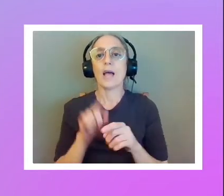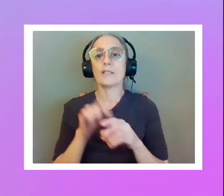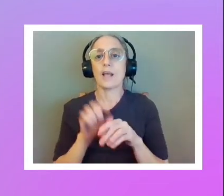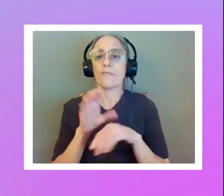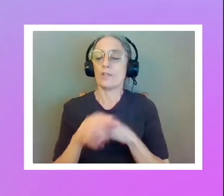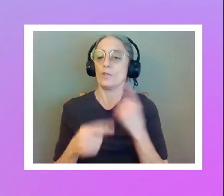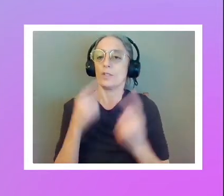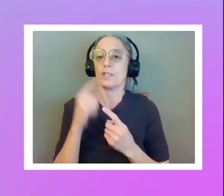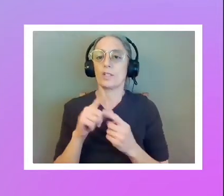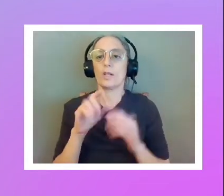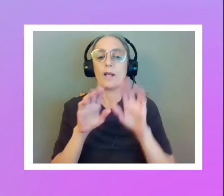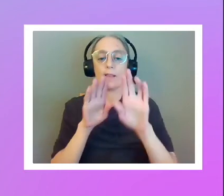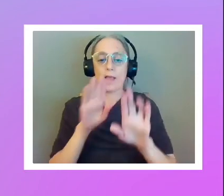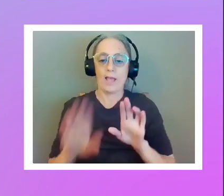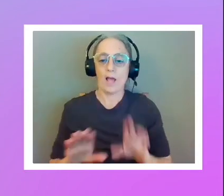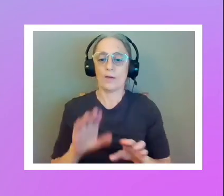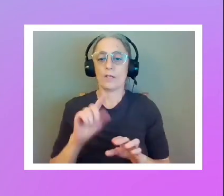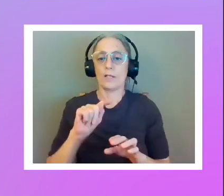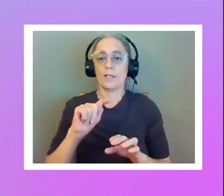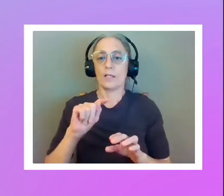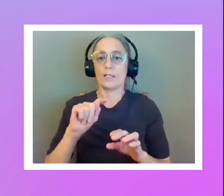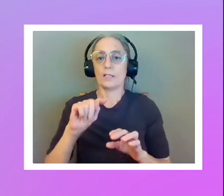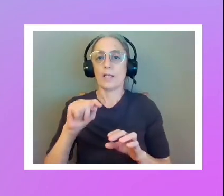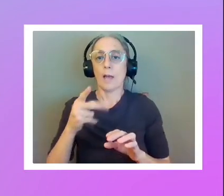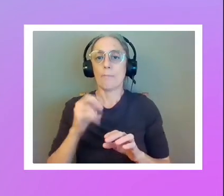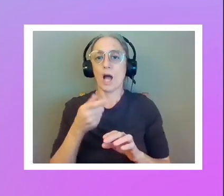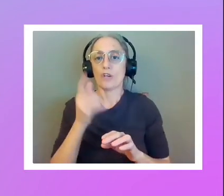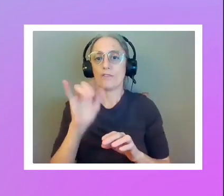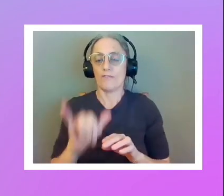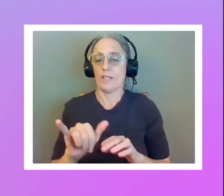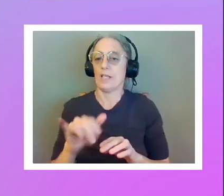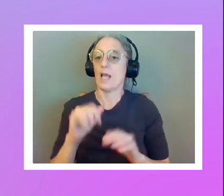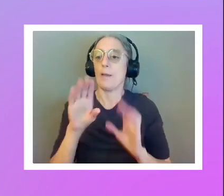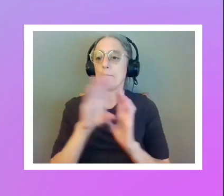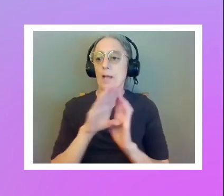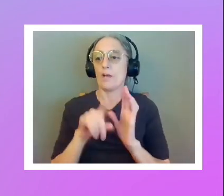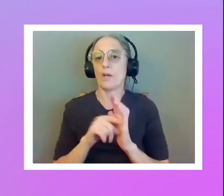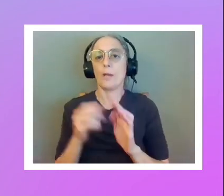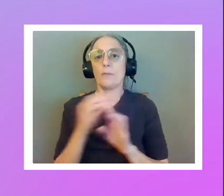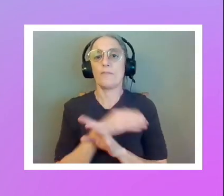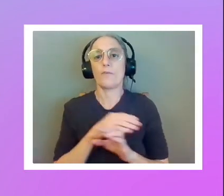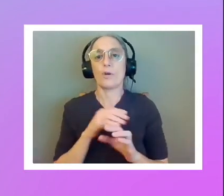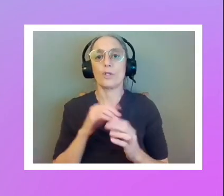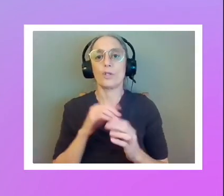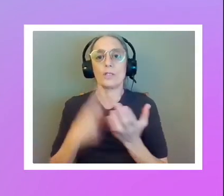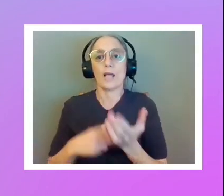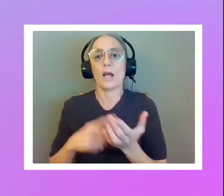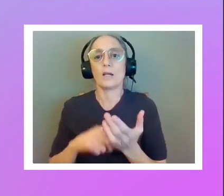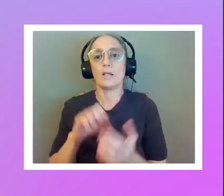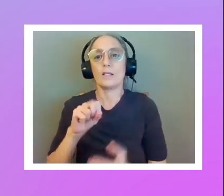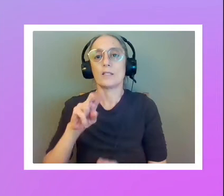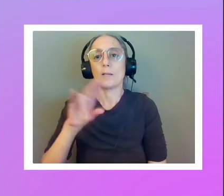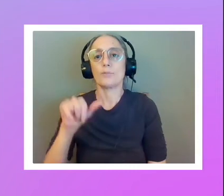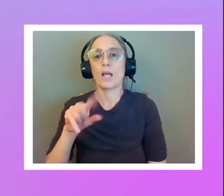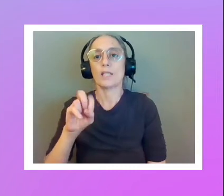and visual balance before tackling the subjectiveness of color, the design should be clear